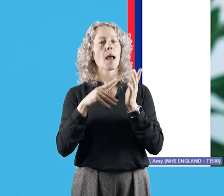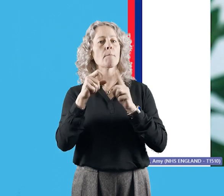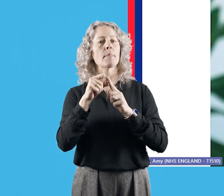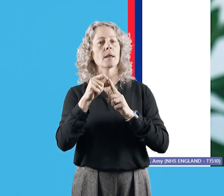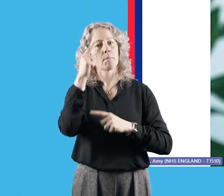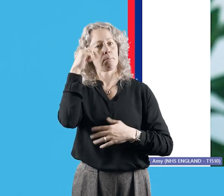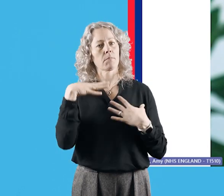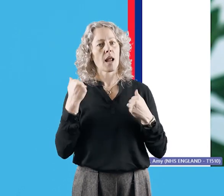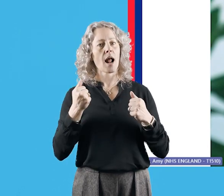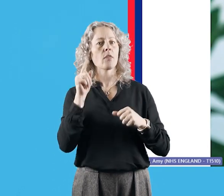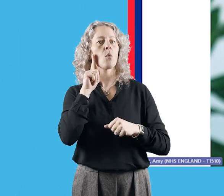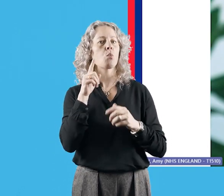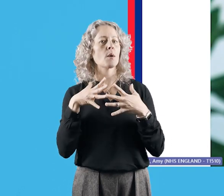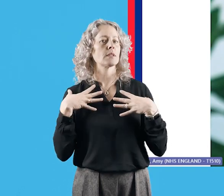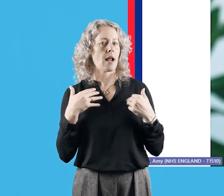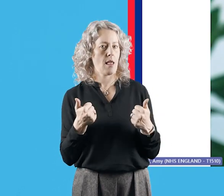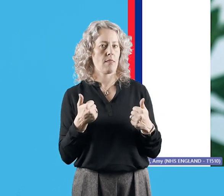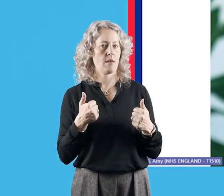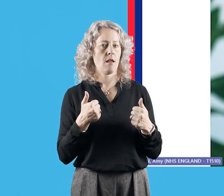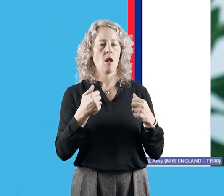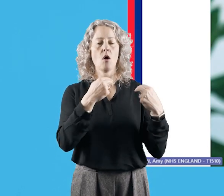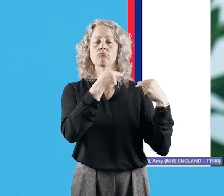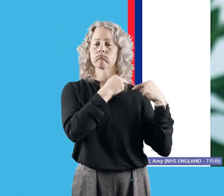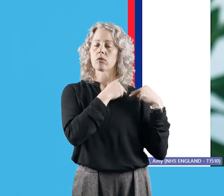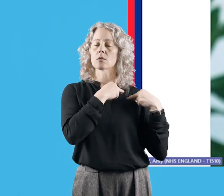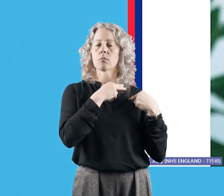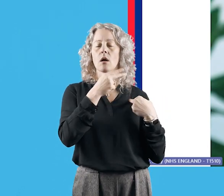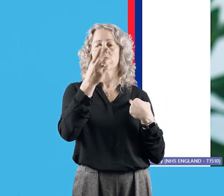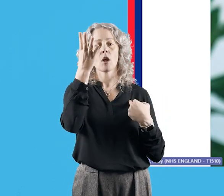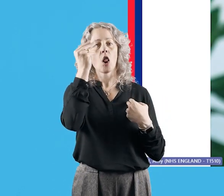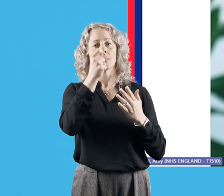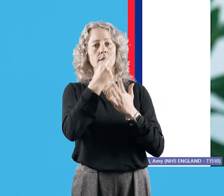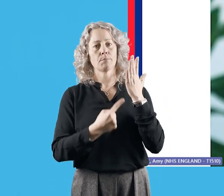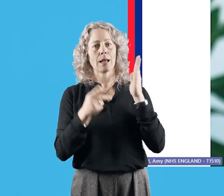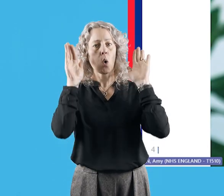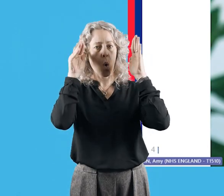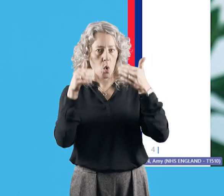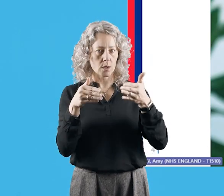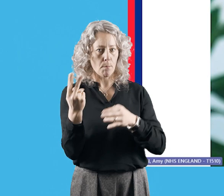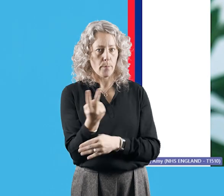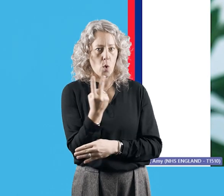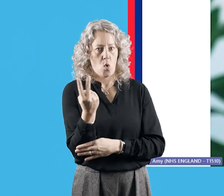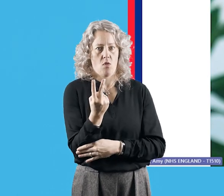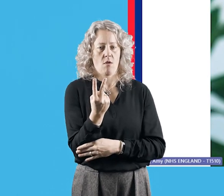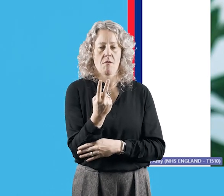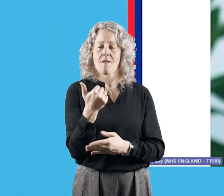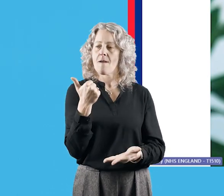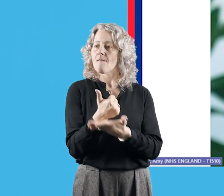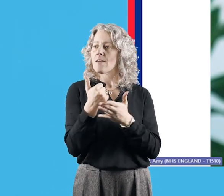Mental Health and Women's Health and have responsibility for learning, disability and autism. It's wonderful to bring together